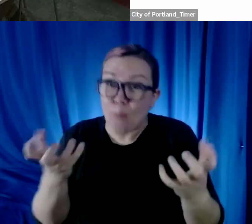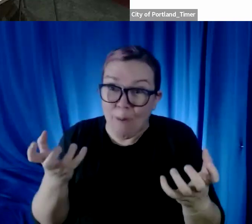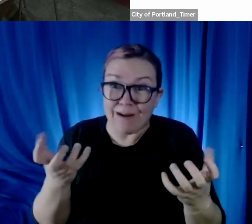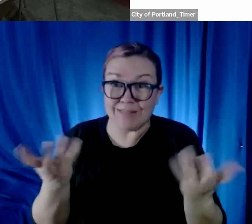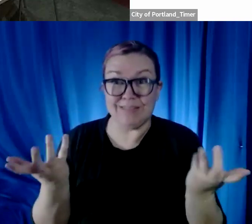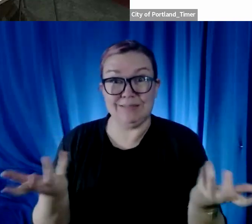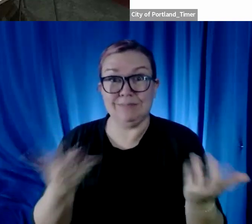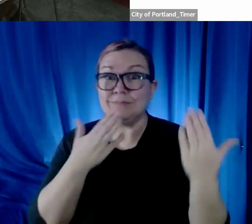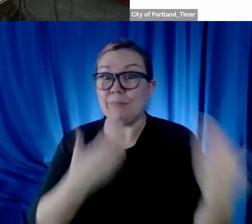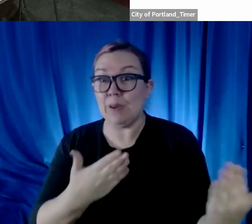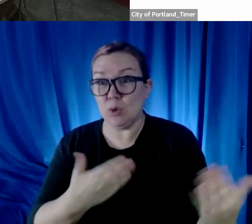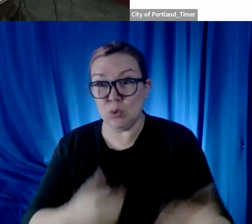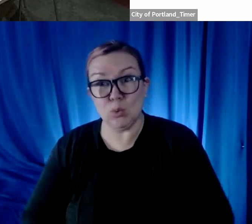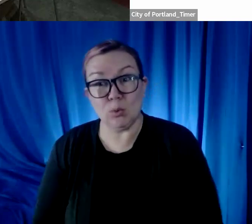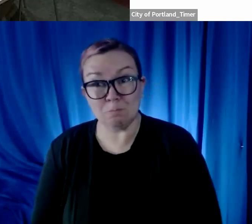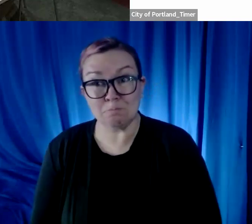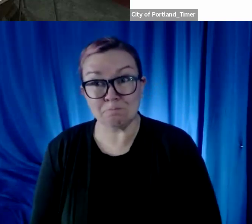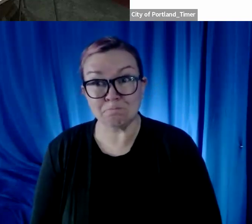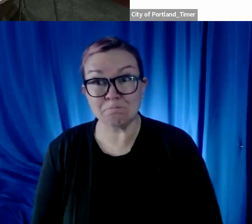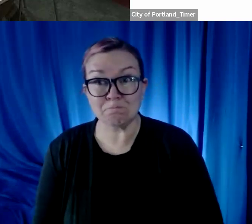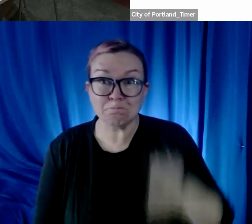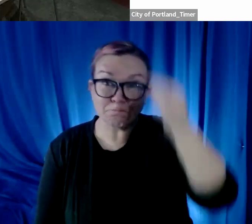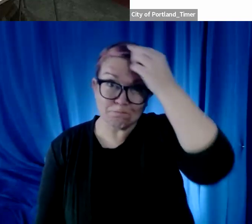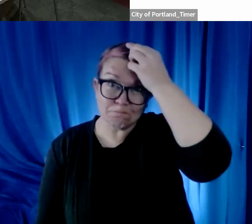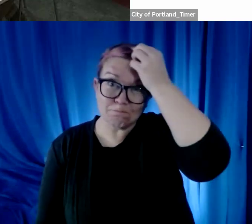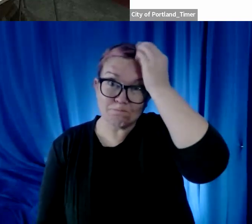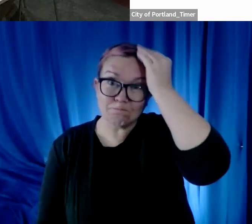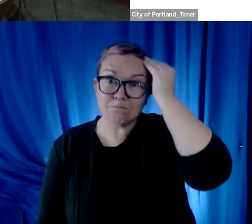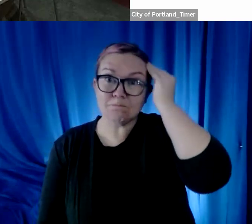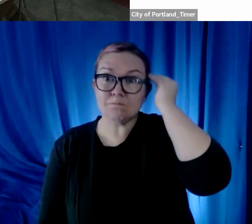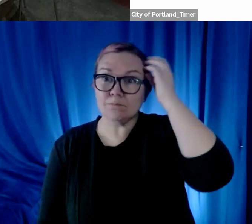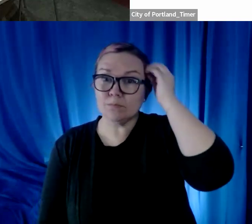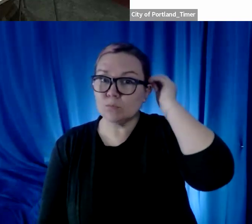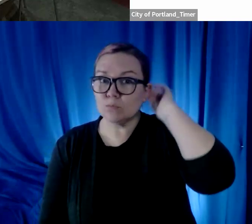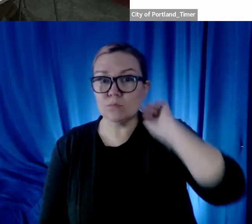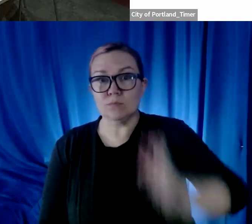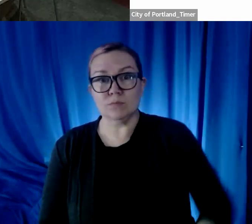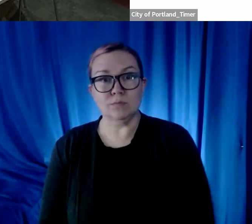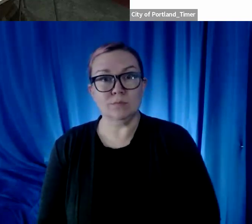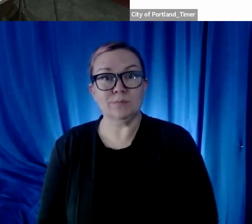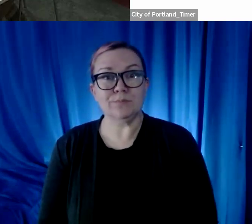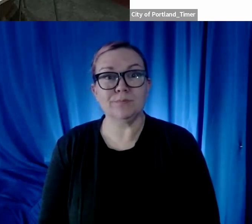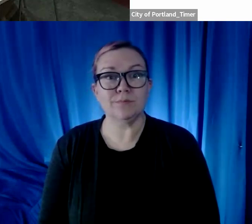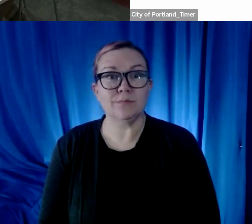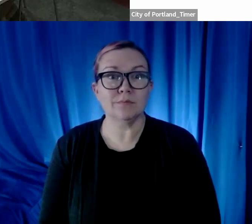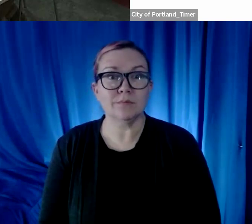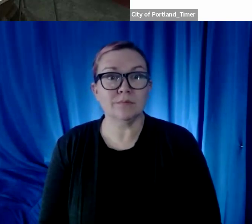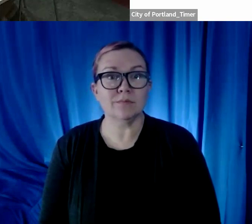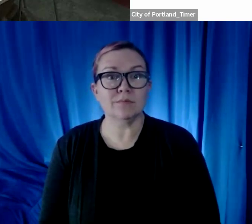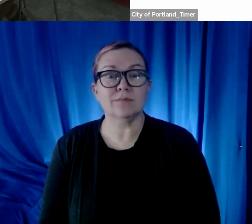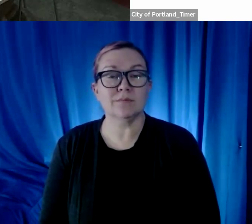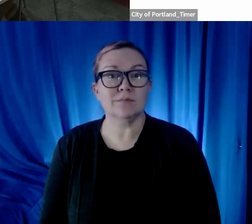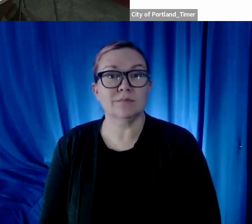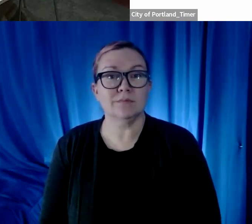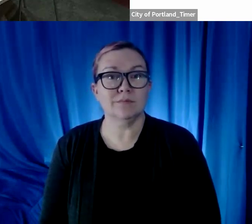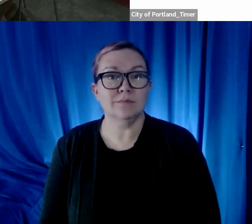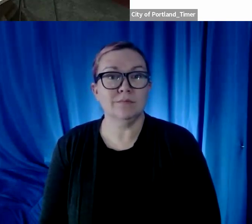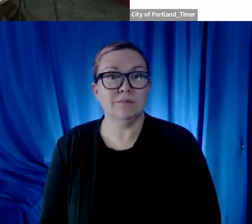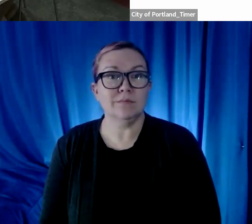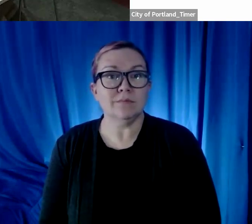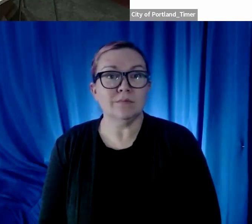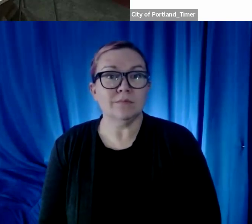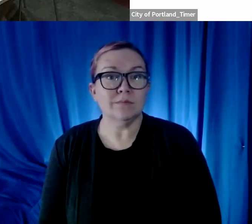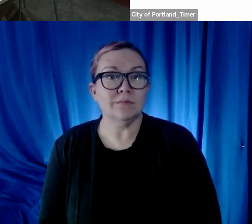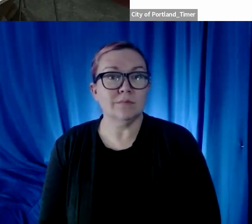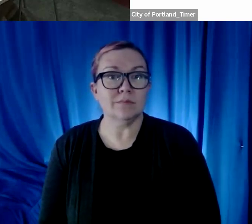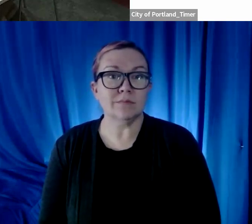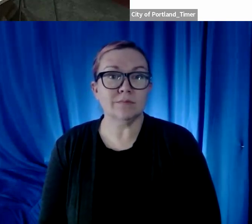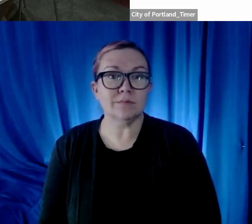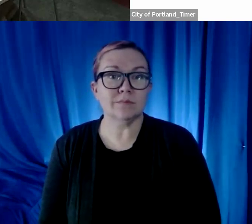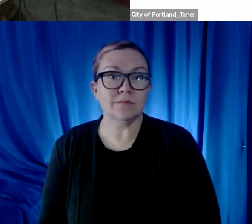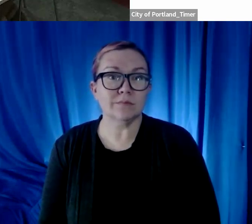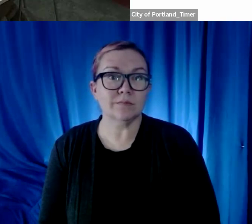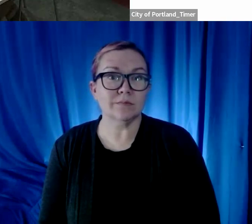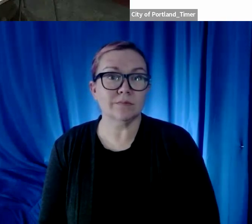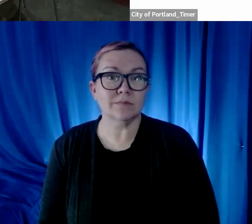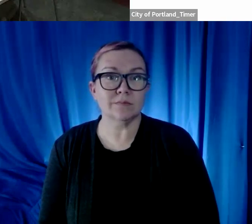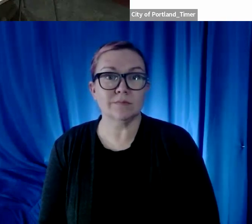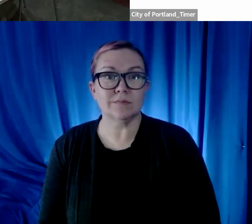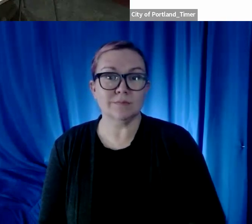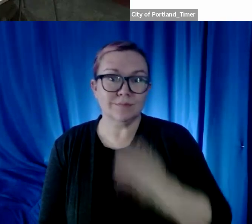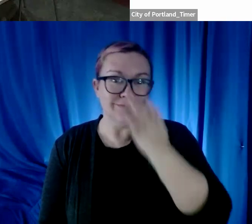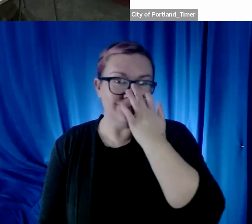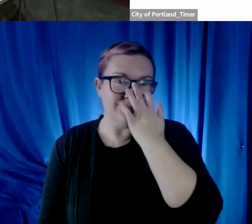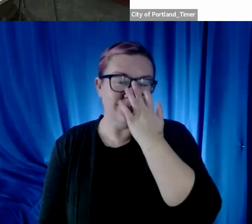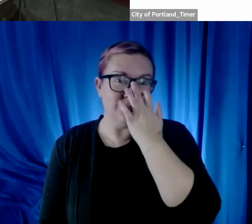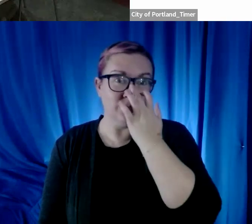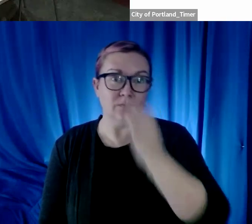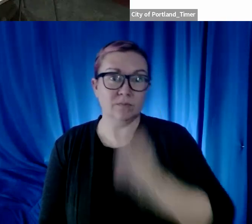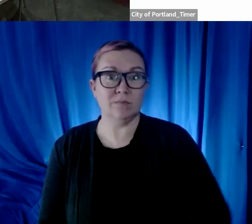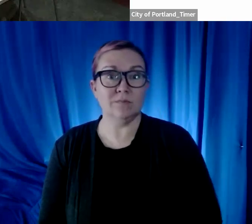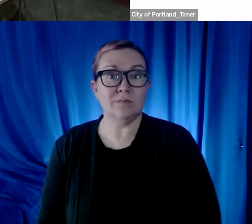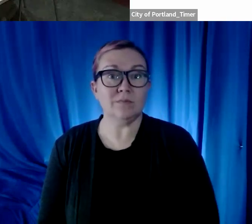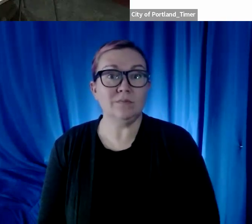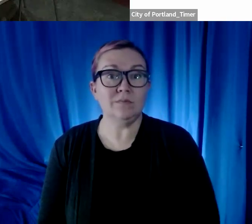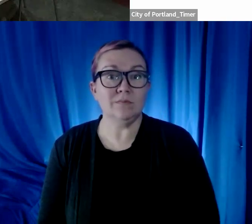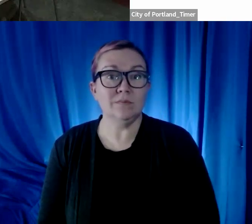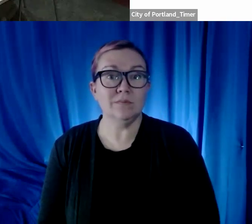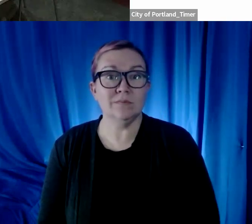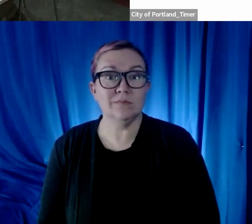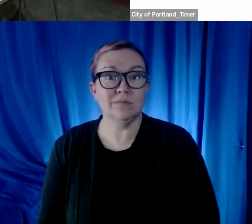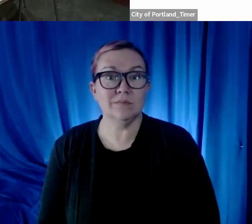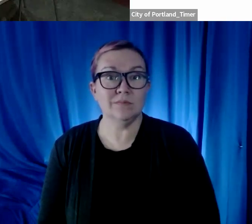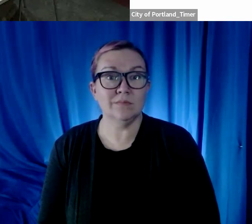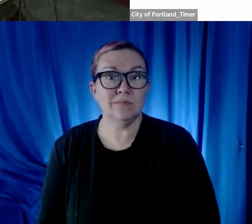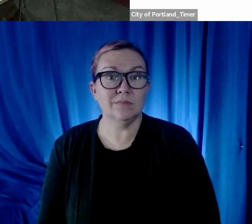Thank you.